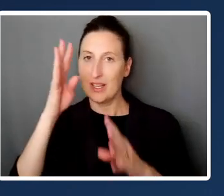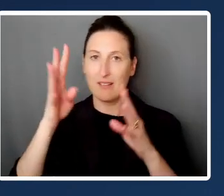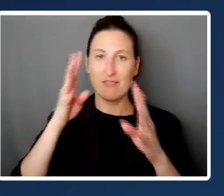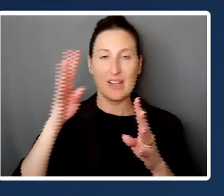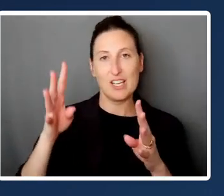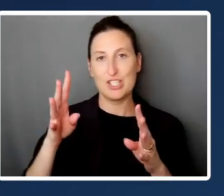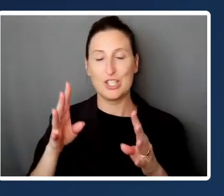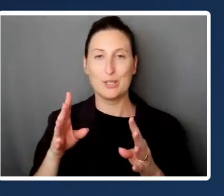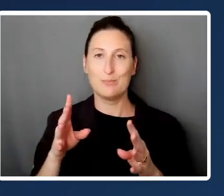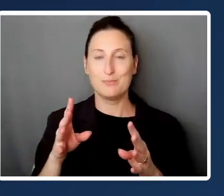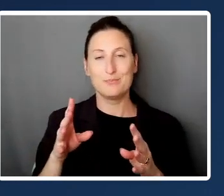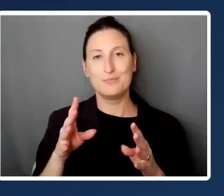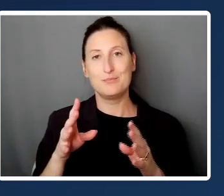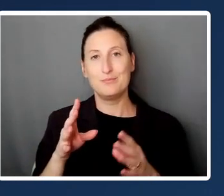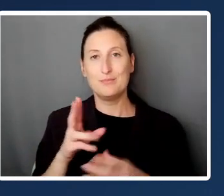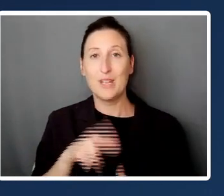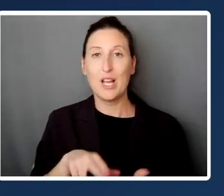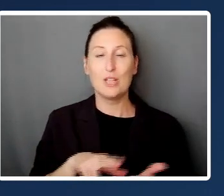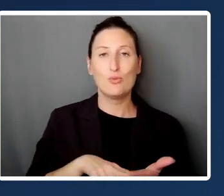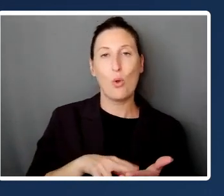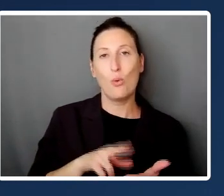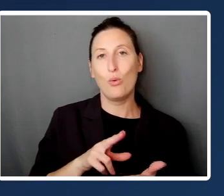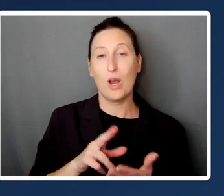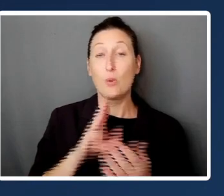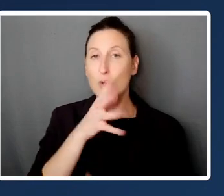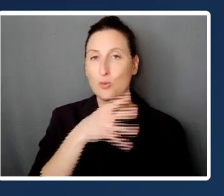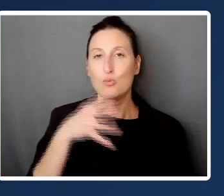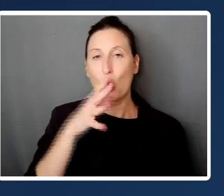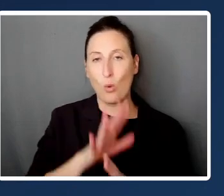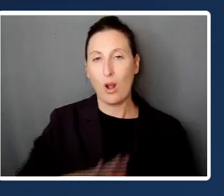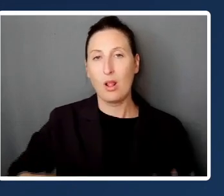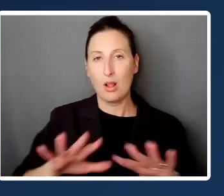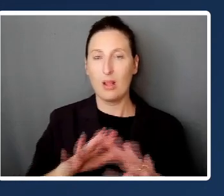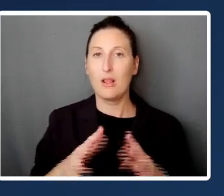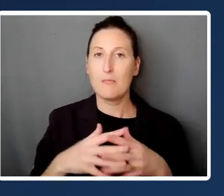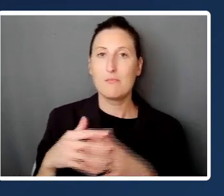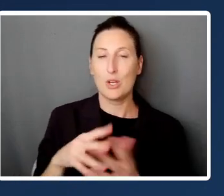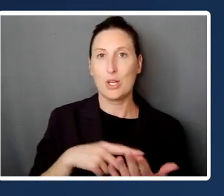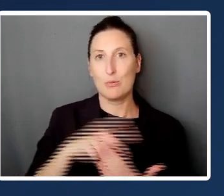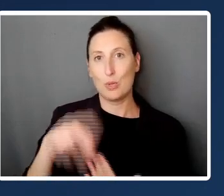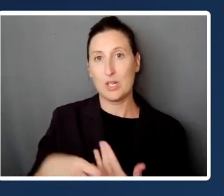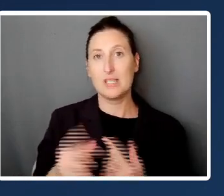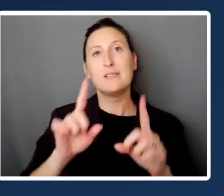Rural America project. And we did it in a number of different communities. So, I just thought it